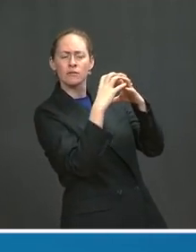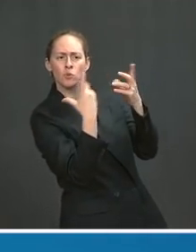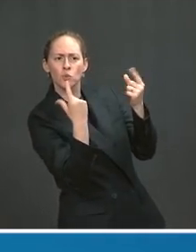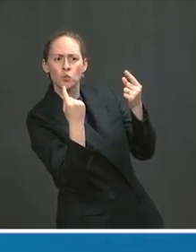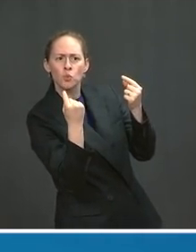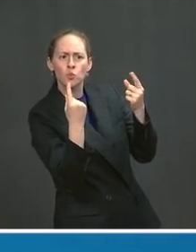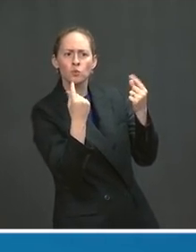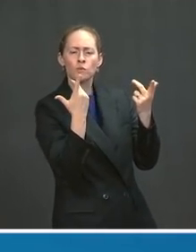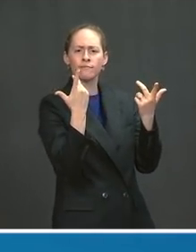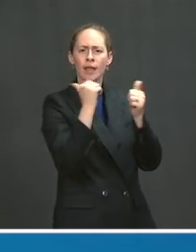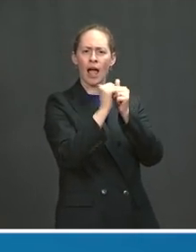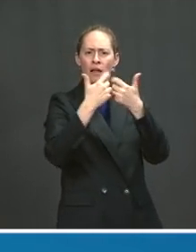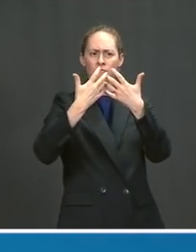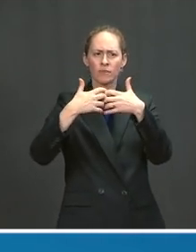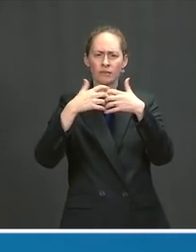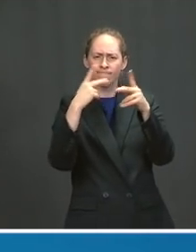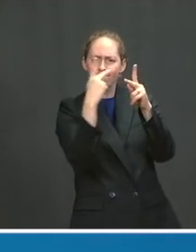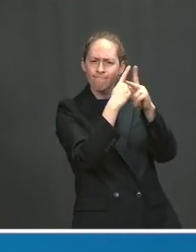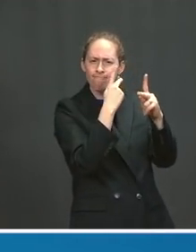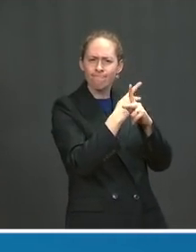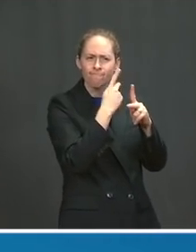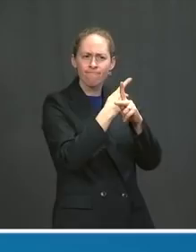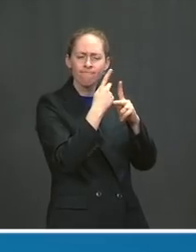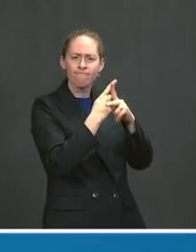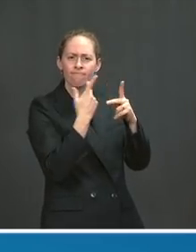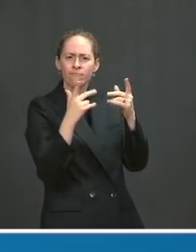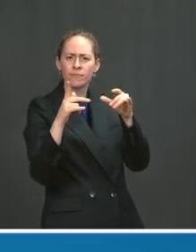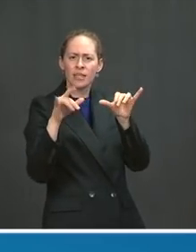who will help reinforce sinking bases.